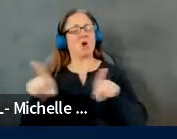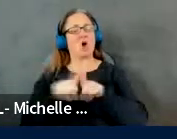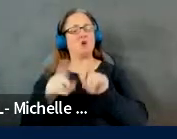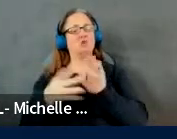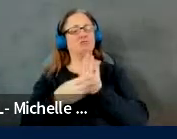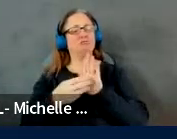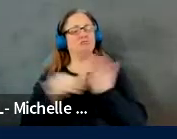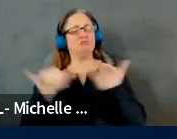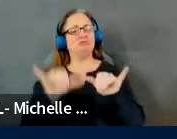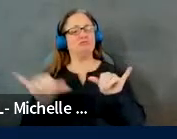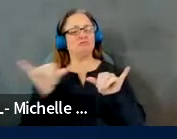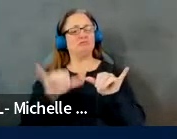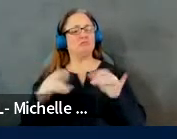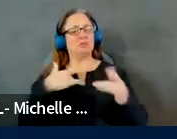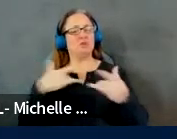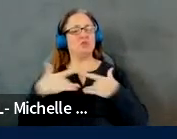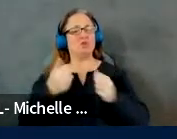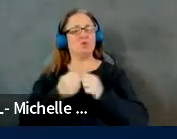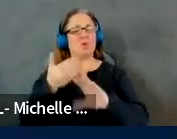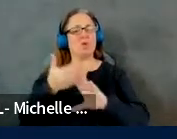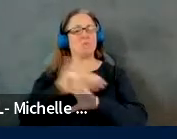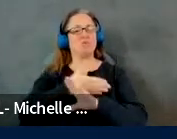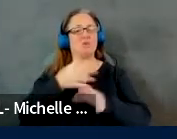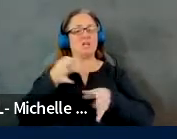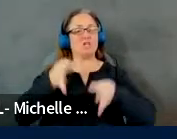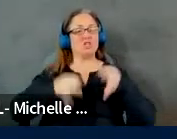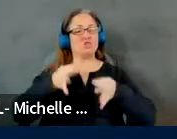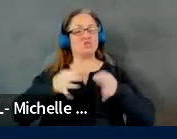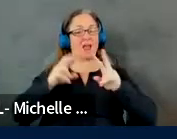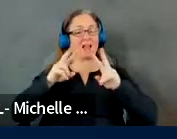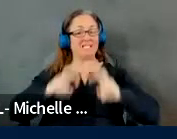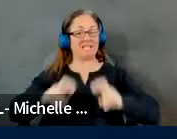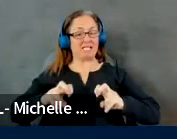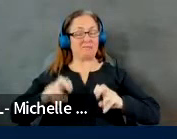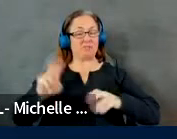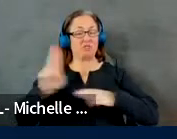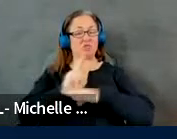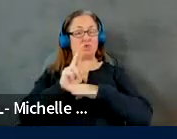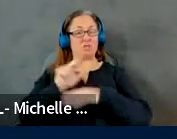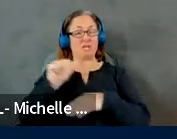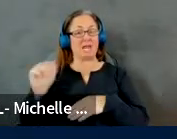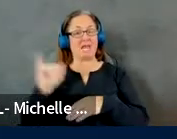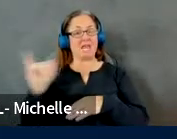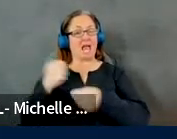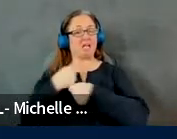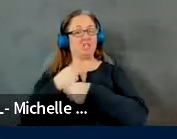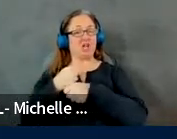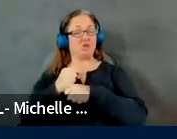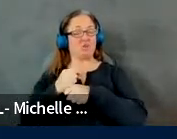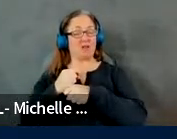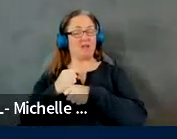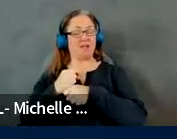concerns on pretrial assessments that are utilizing AI generative algorithms,